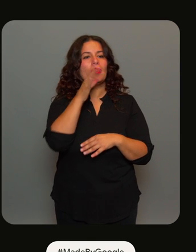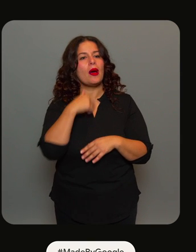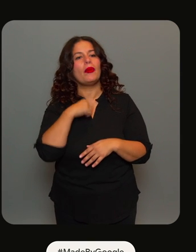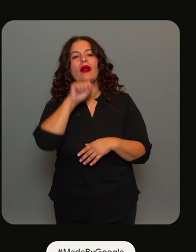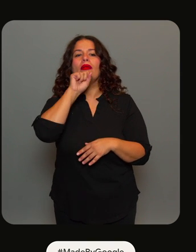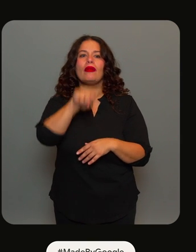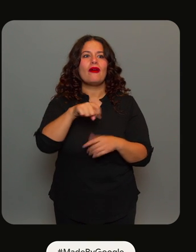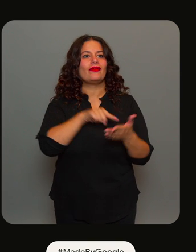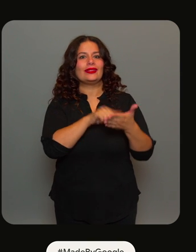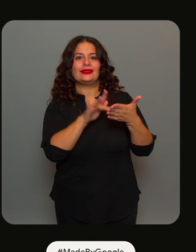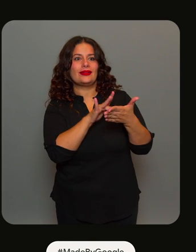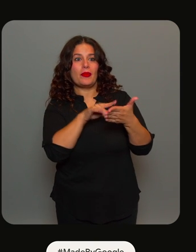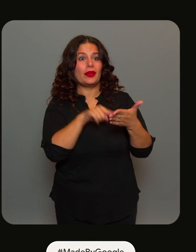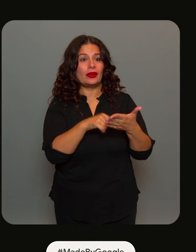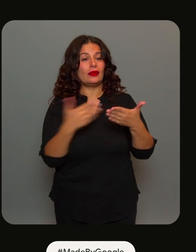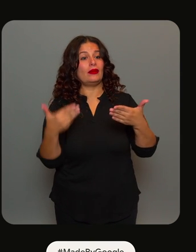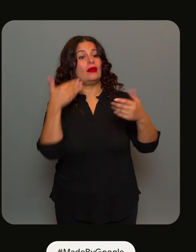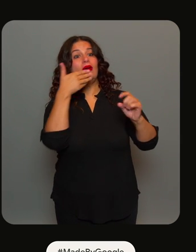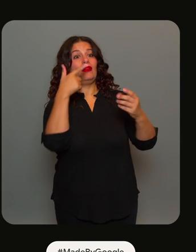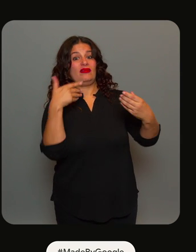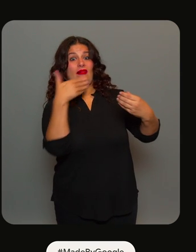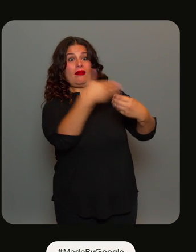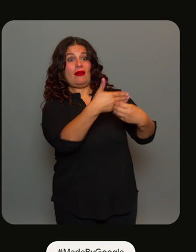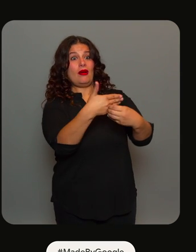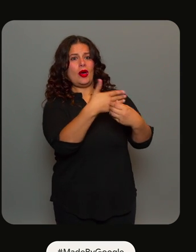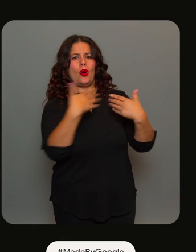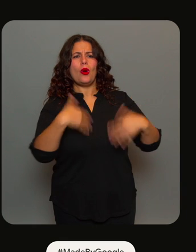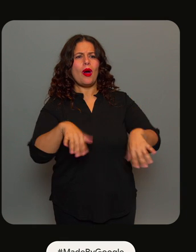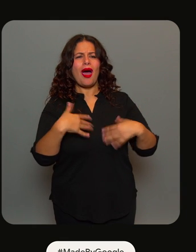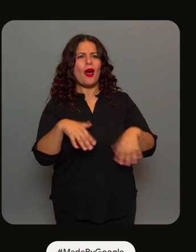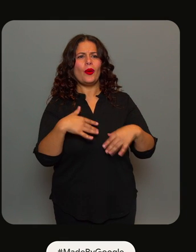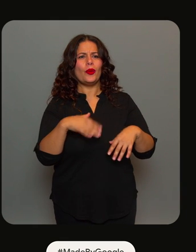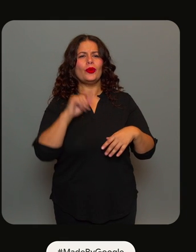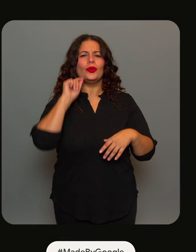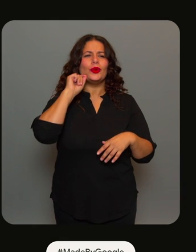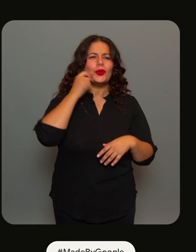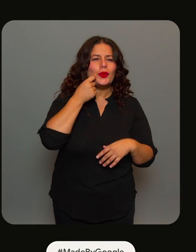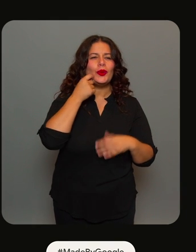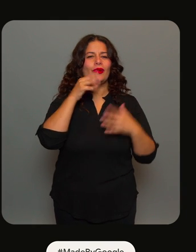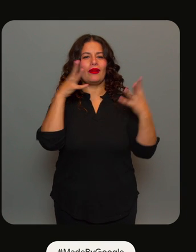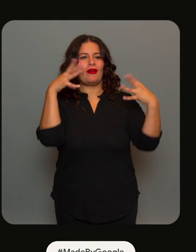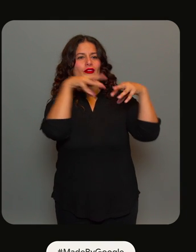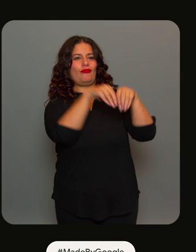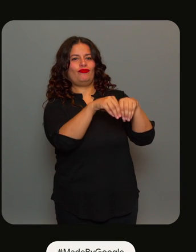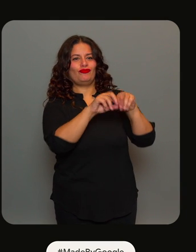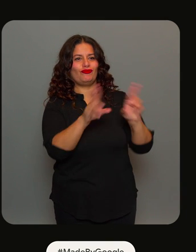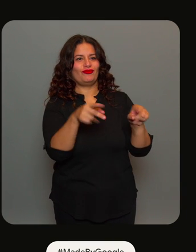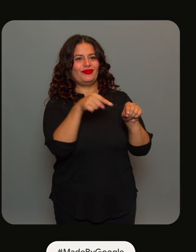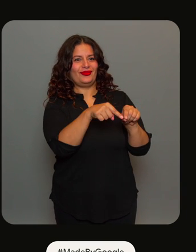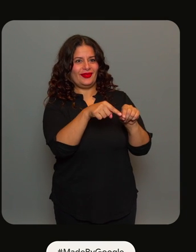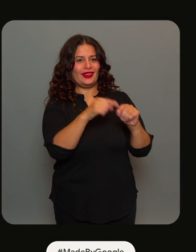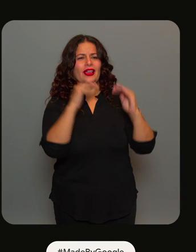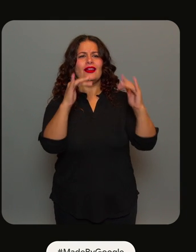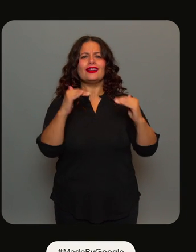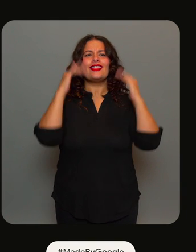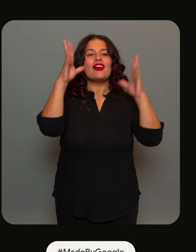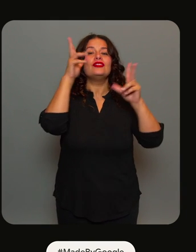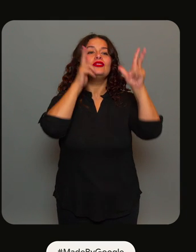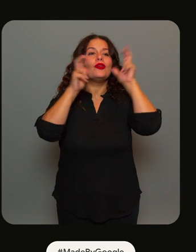dock is bringing some of the best features from a smart display to a tablet. The enhanced audio experience from the speaker lets me enjoy